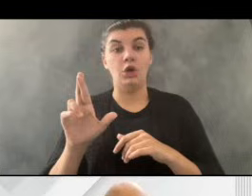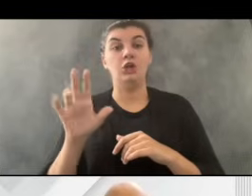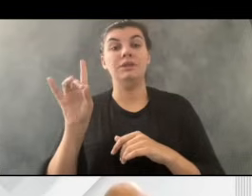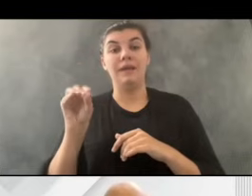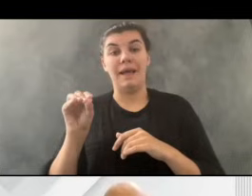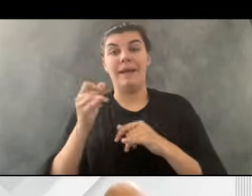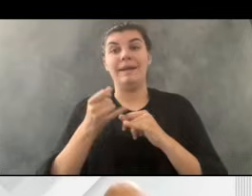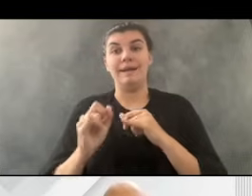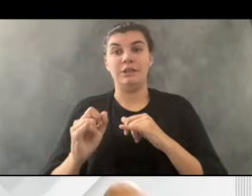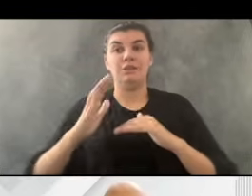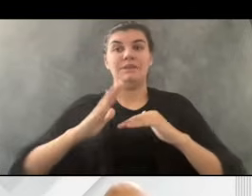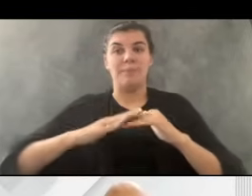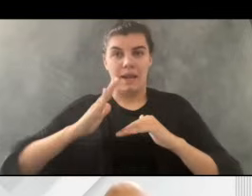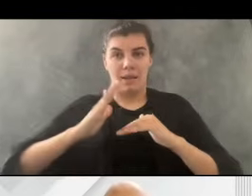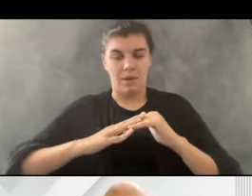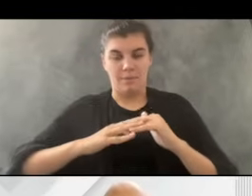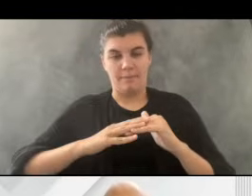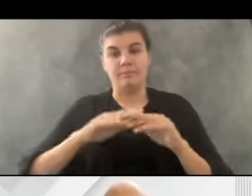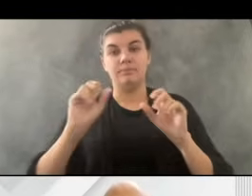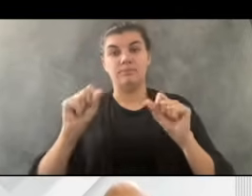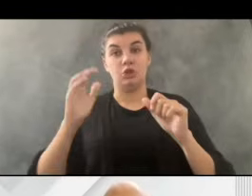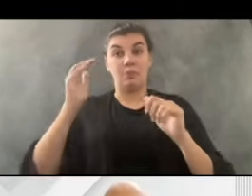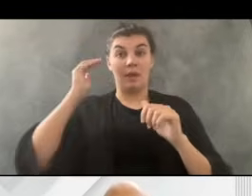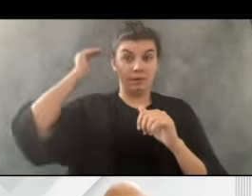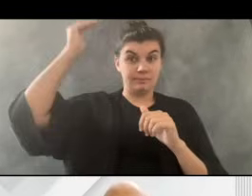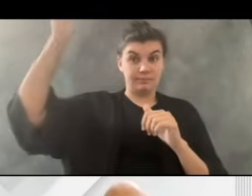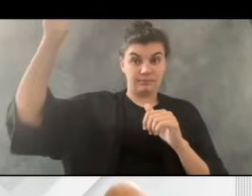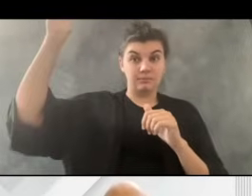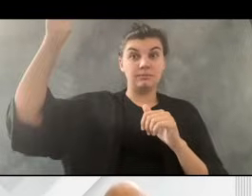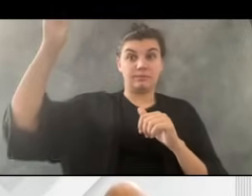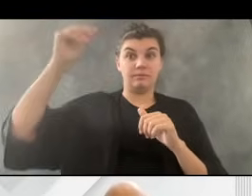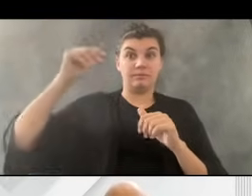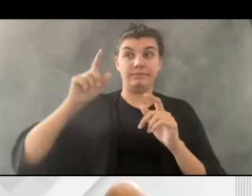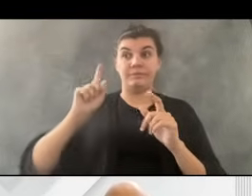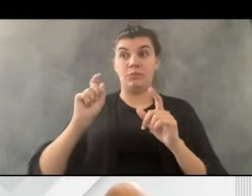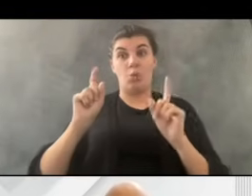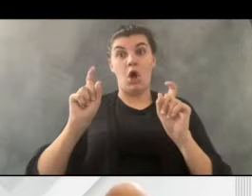walking surface. So it can be above your head and you can walk between those two poles and you're